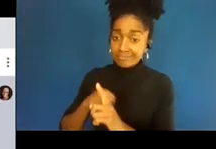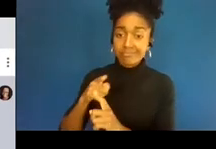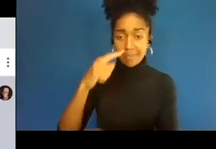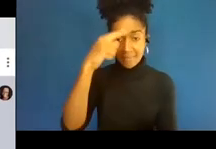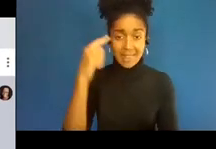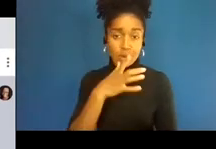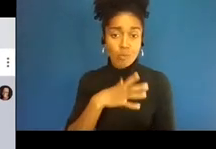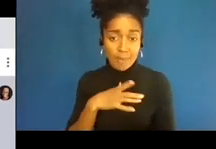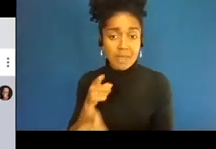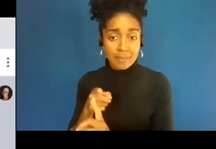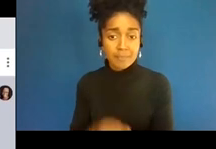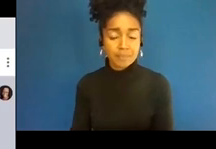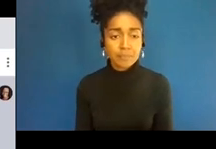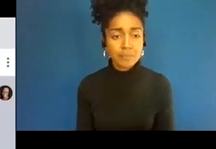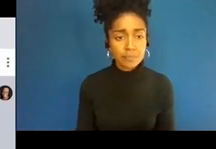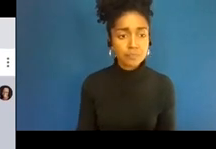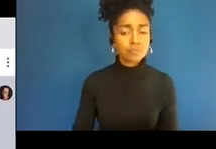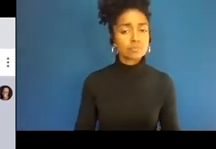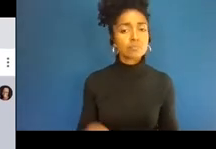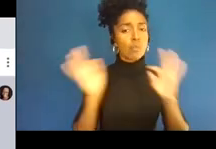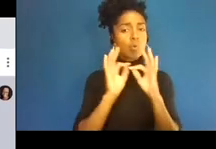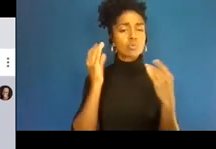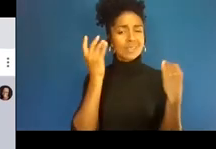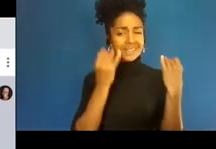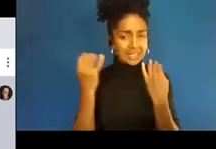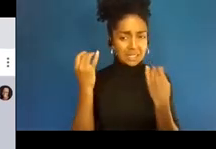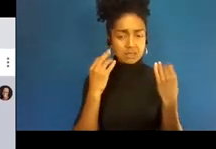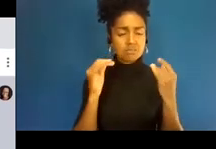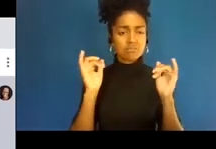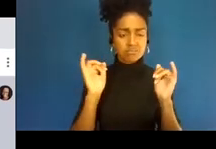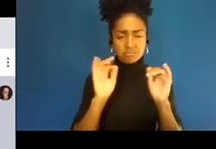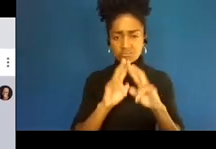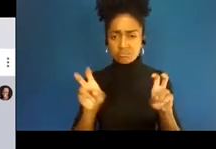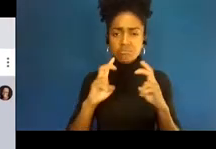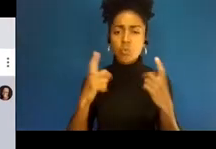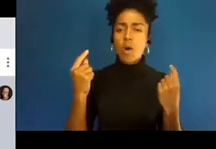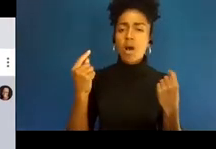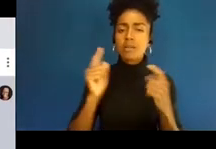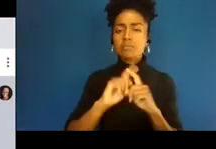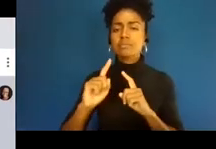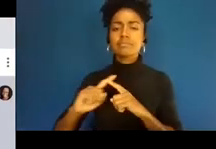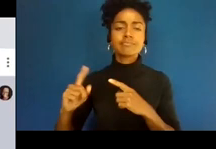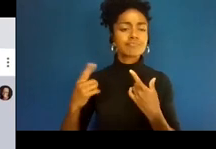So we want to think about what kinds of institutional and also cultural changes